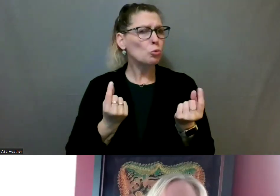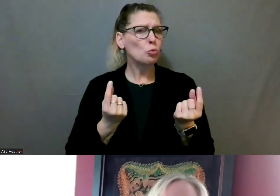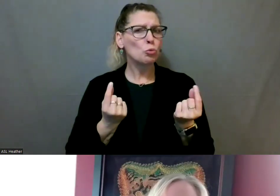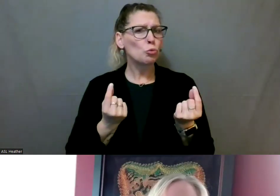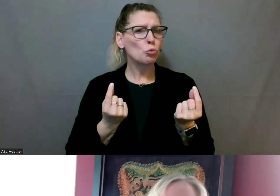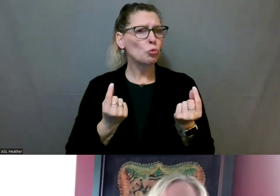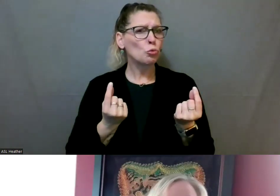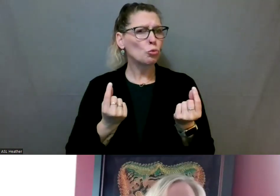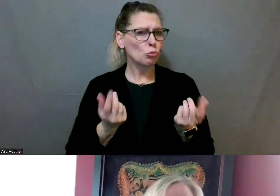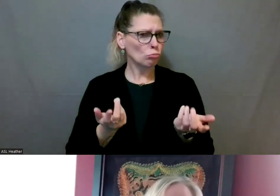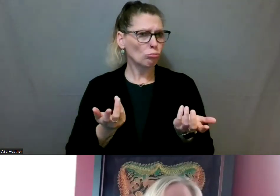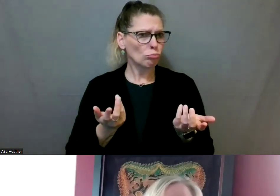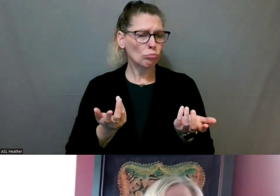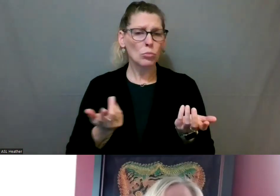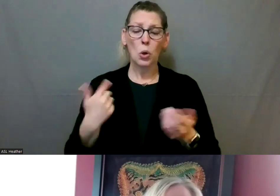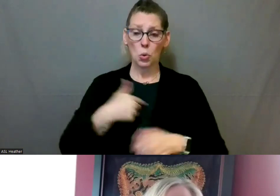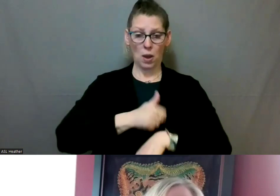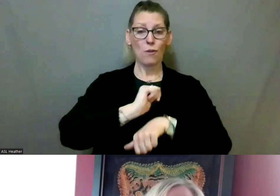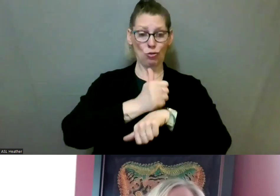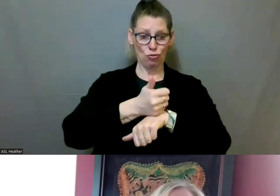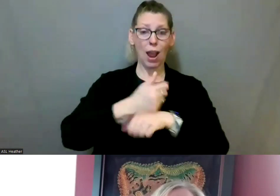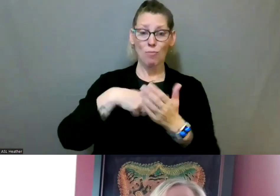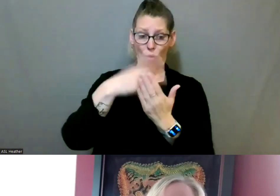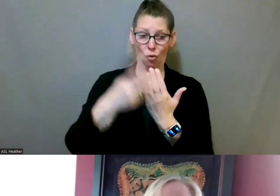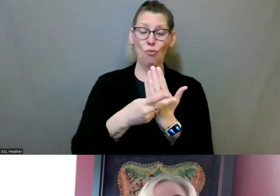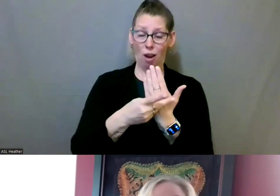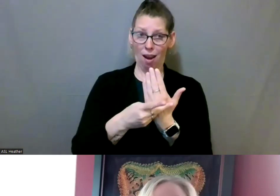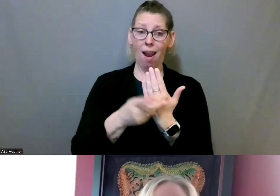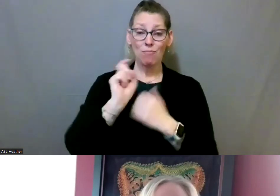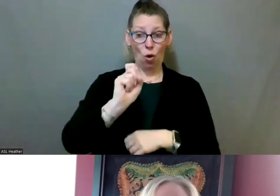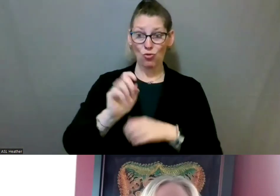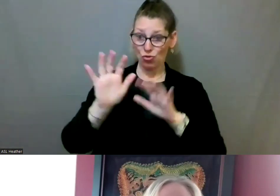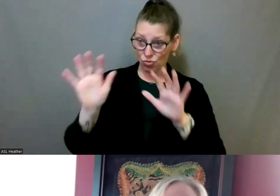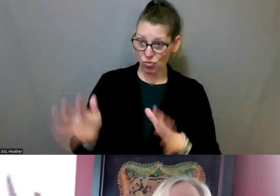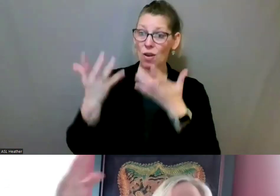around that? We've created a program that is supposed to increase belonging but we